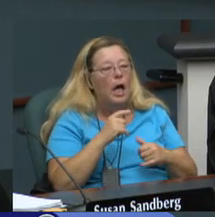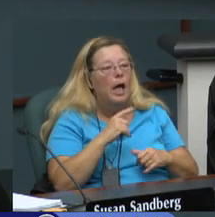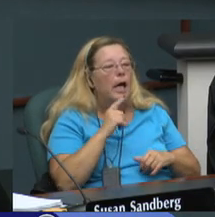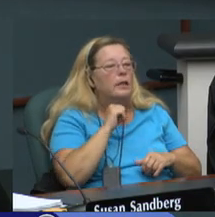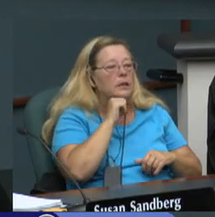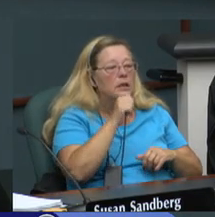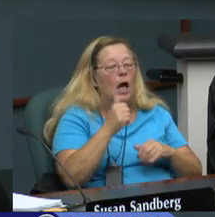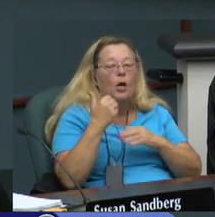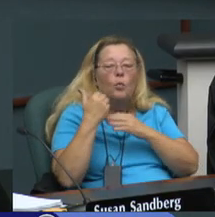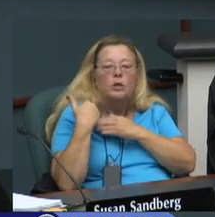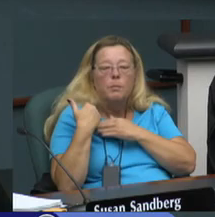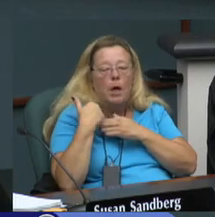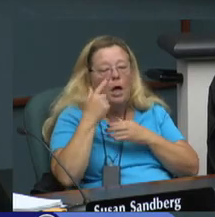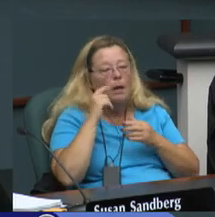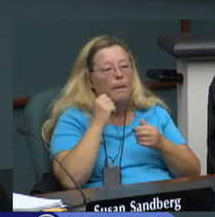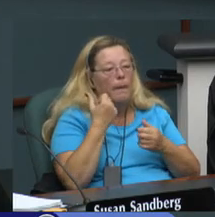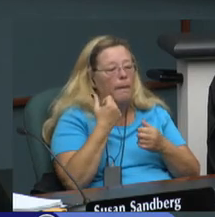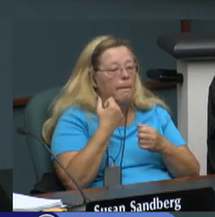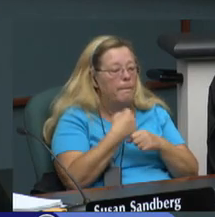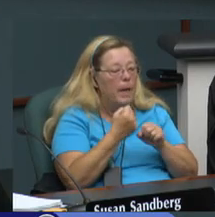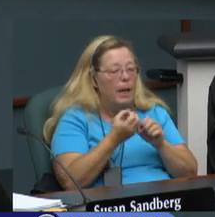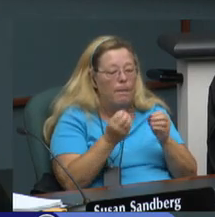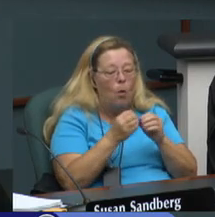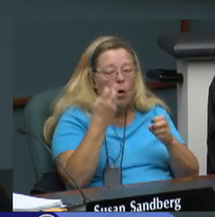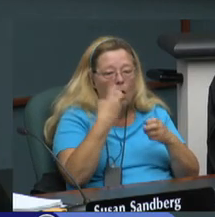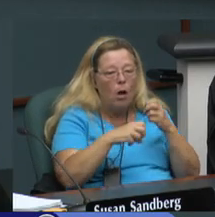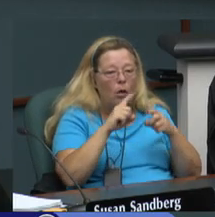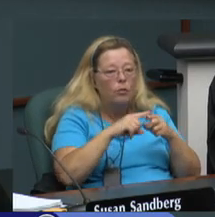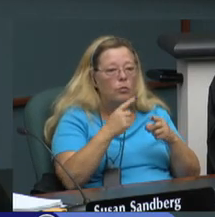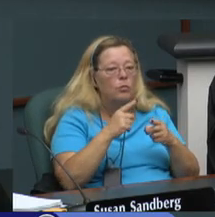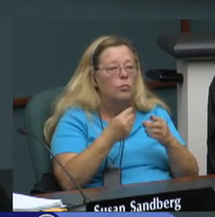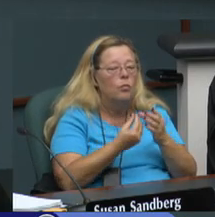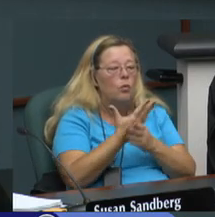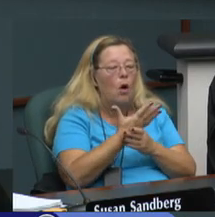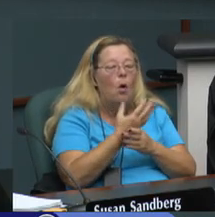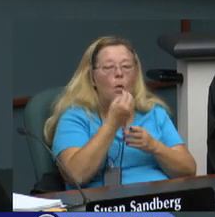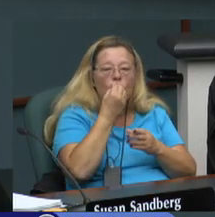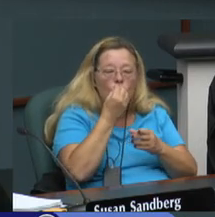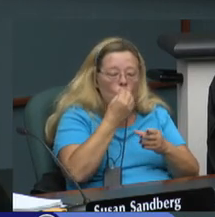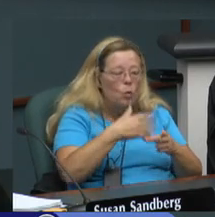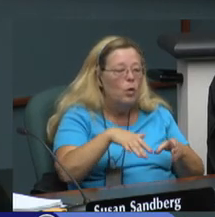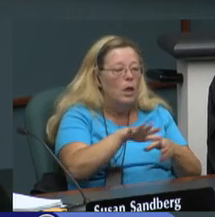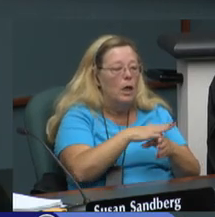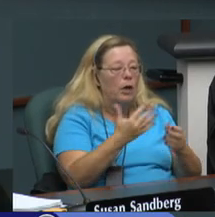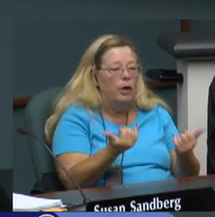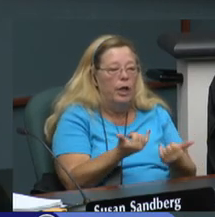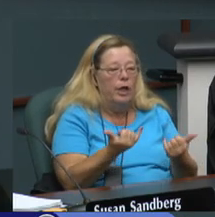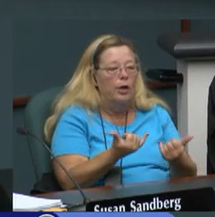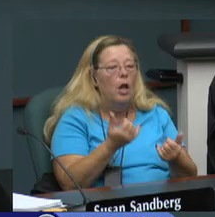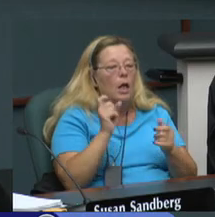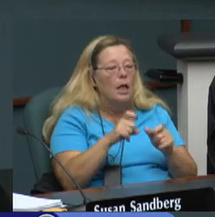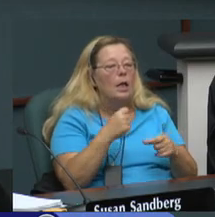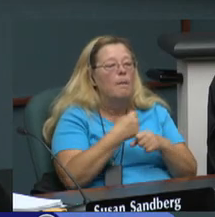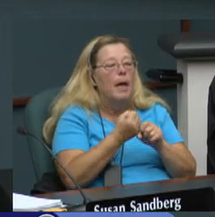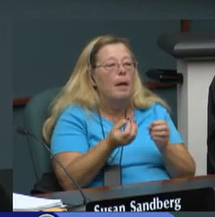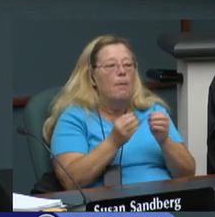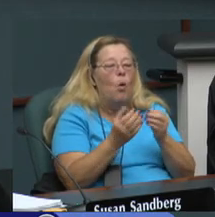make it any more difficult to grow a local food than it already is I think we need to make it as easy as possible to have solar pan